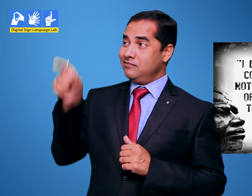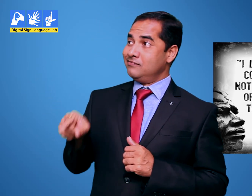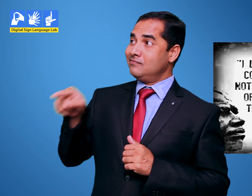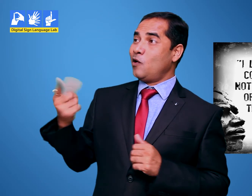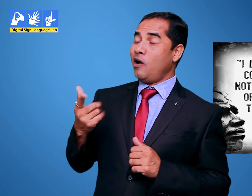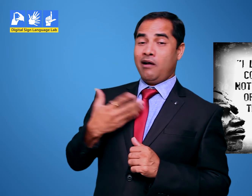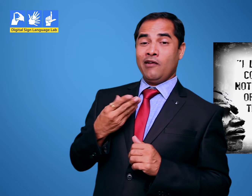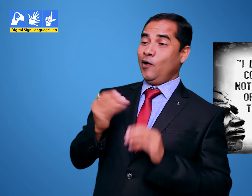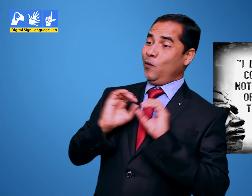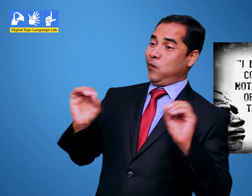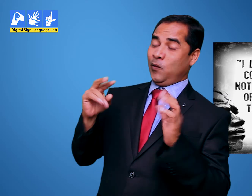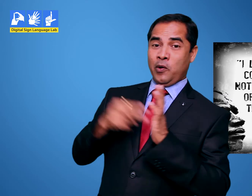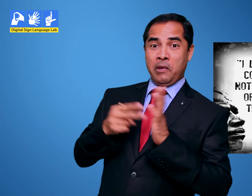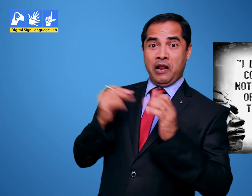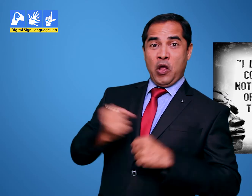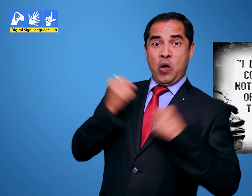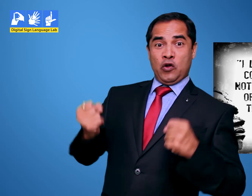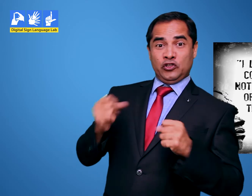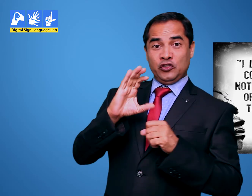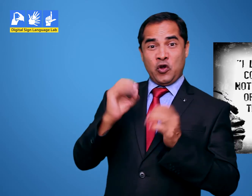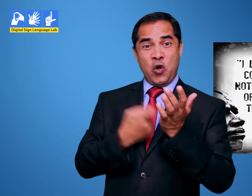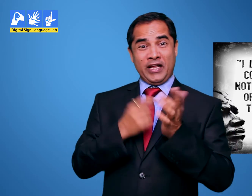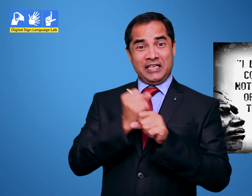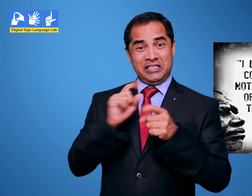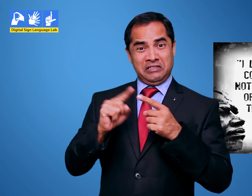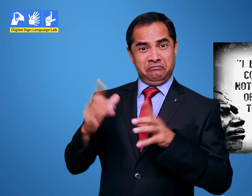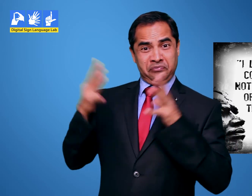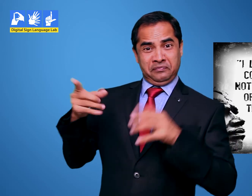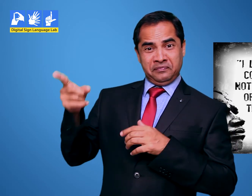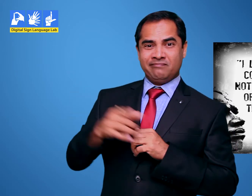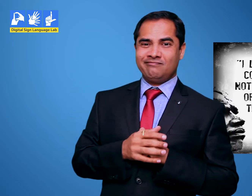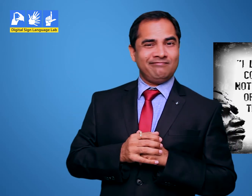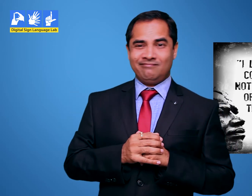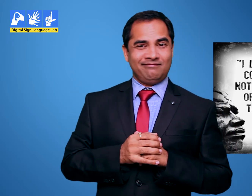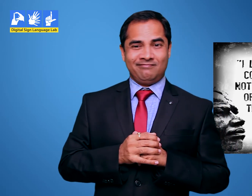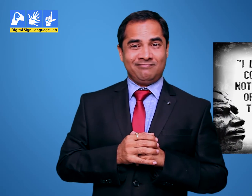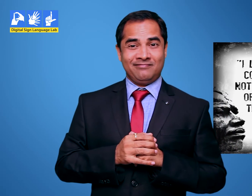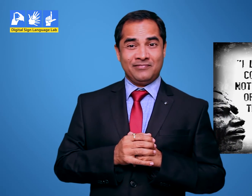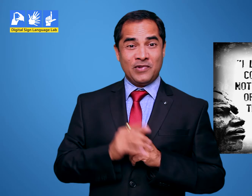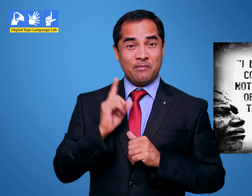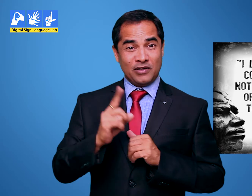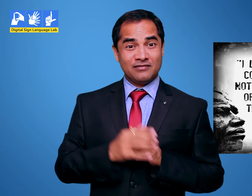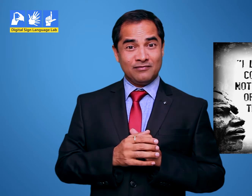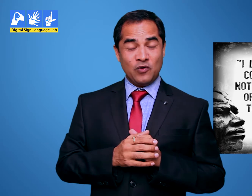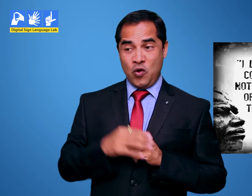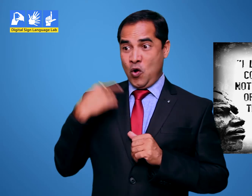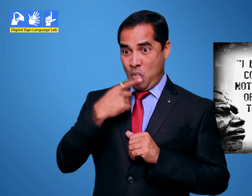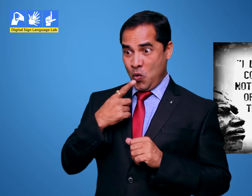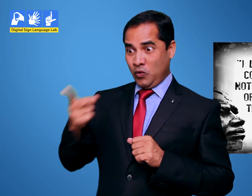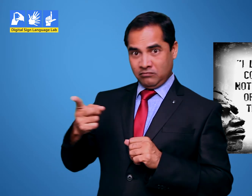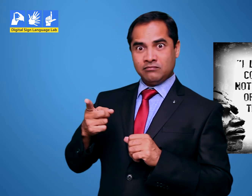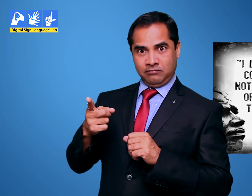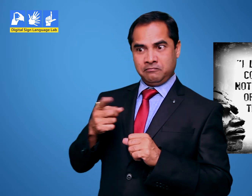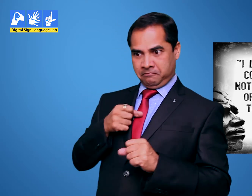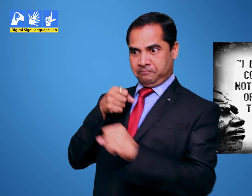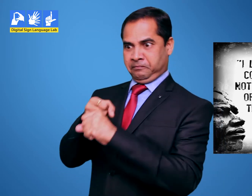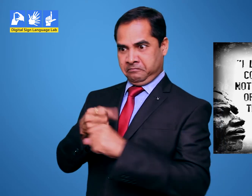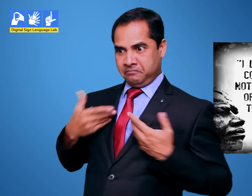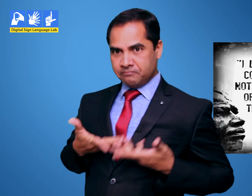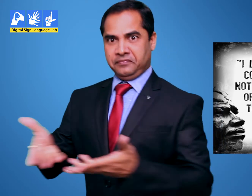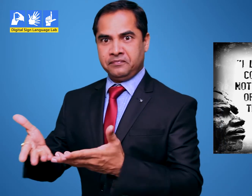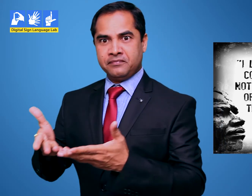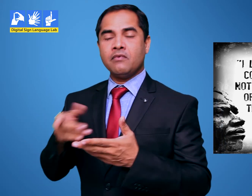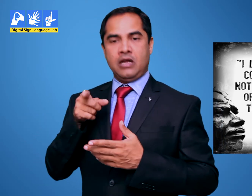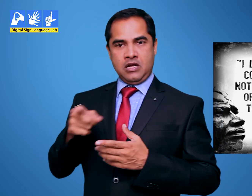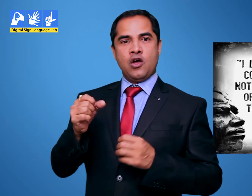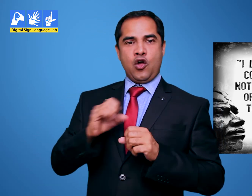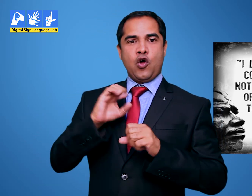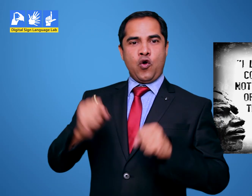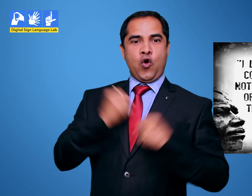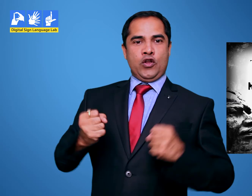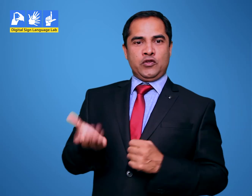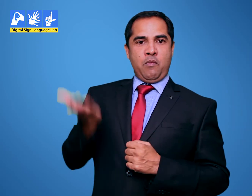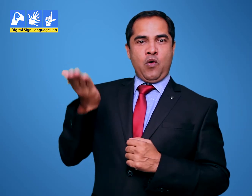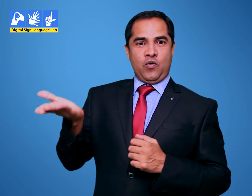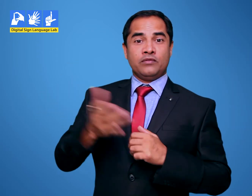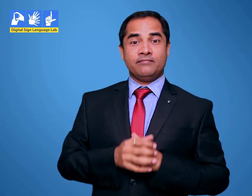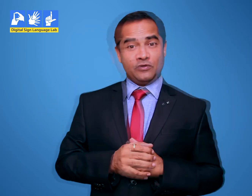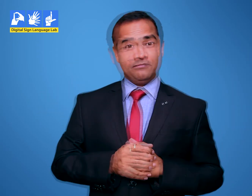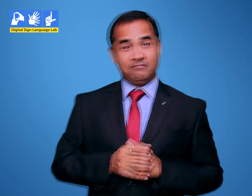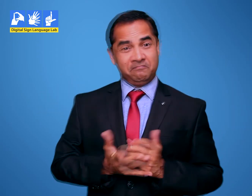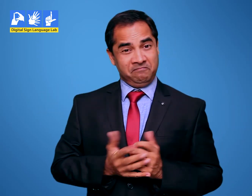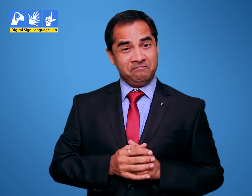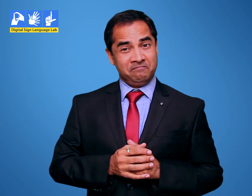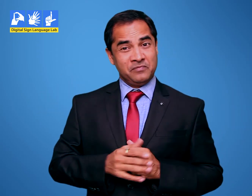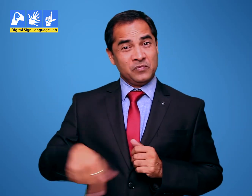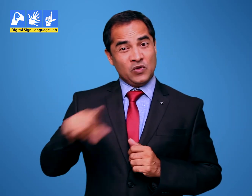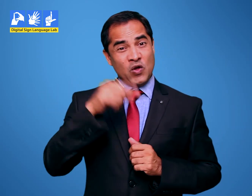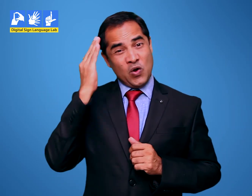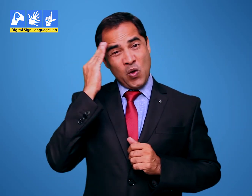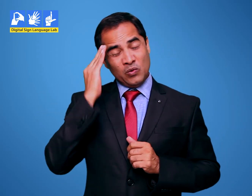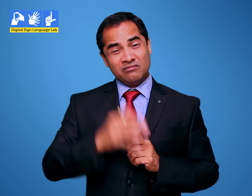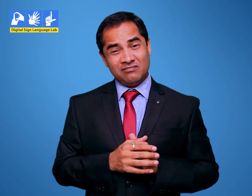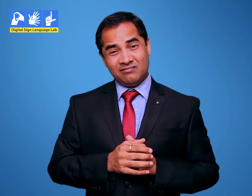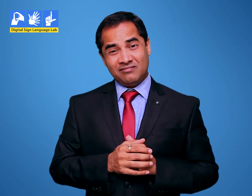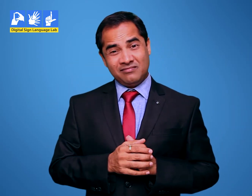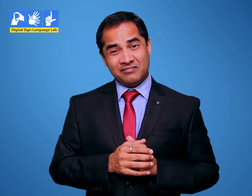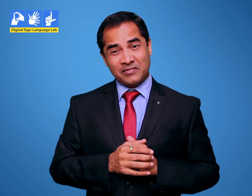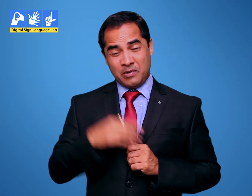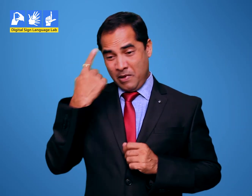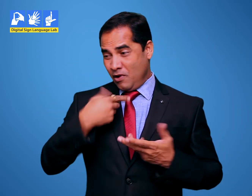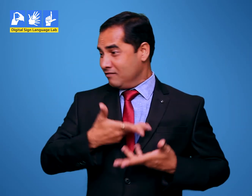The brave man is not he who does not feel afraid, but he who conquers that fear.